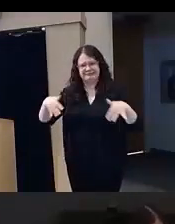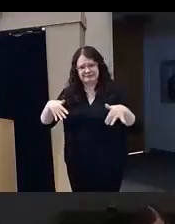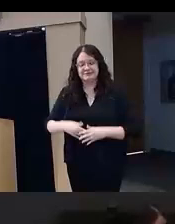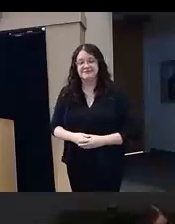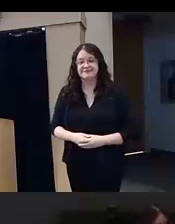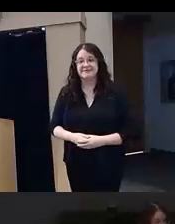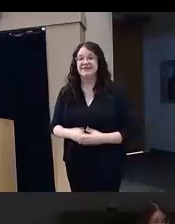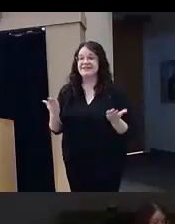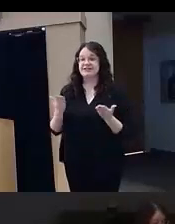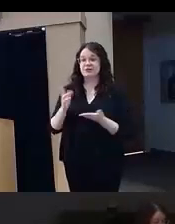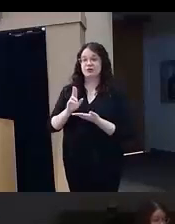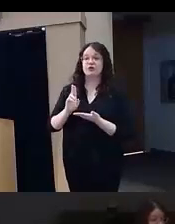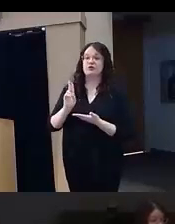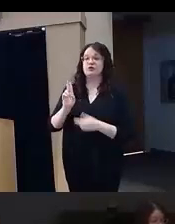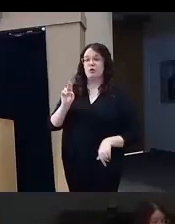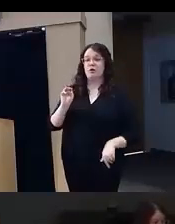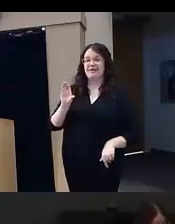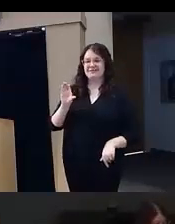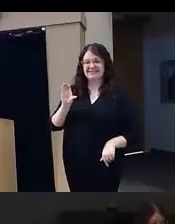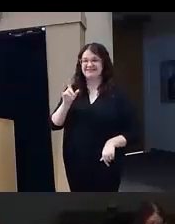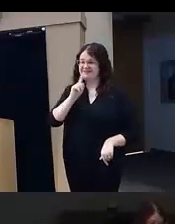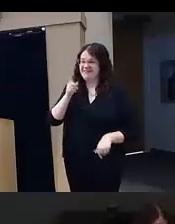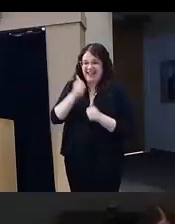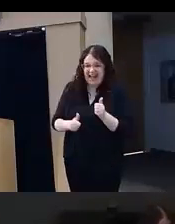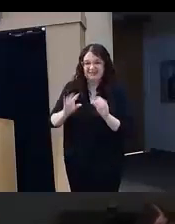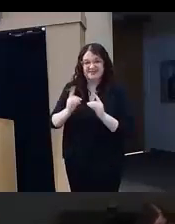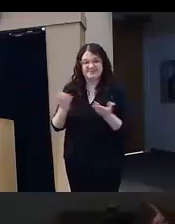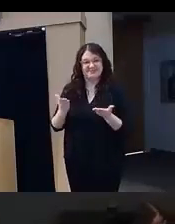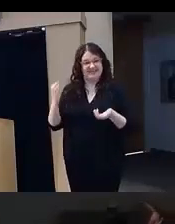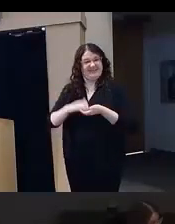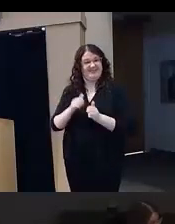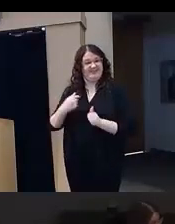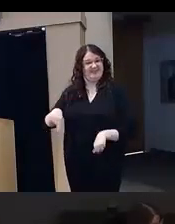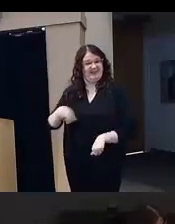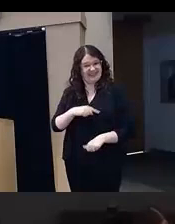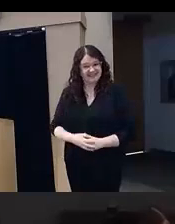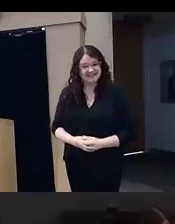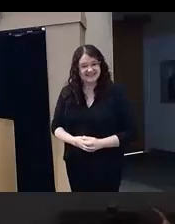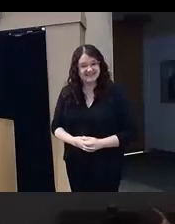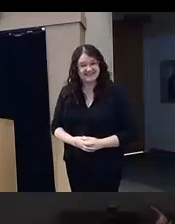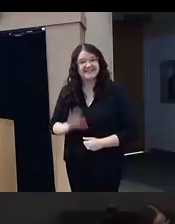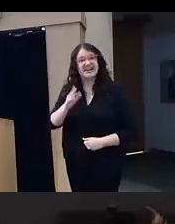Center that does not collaborate with us in fact we even have clinic in Dental School